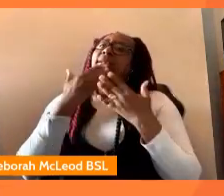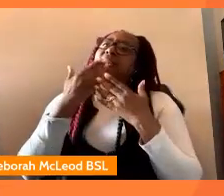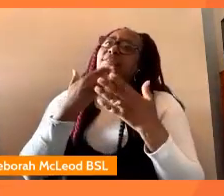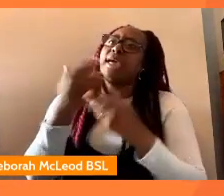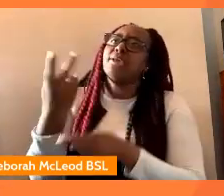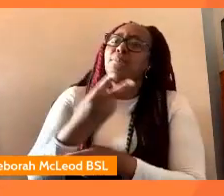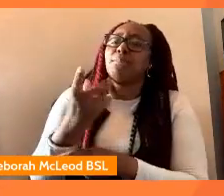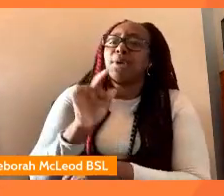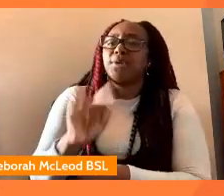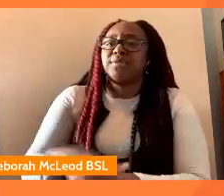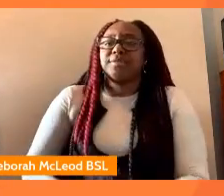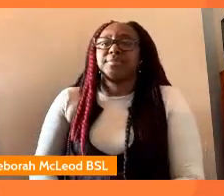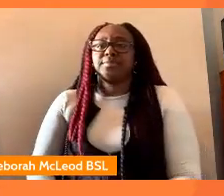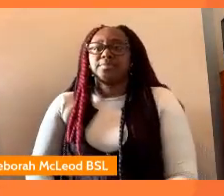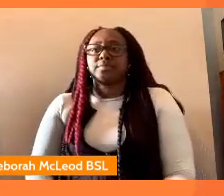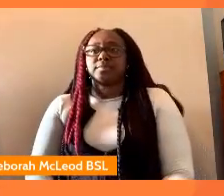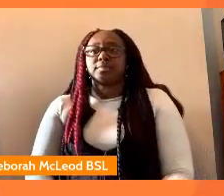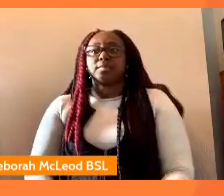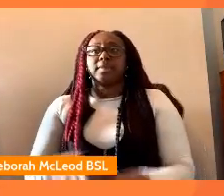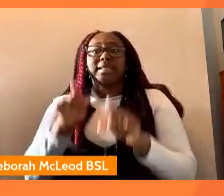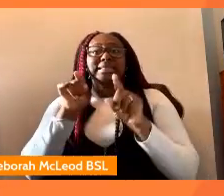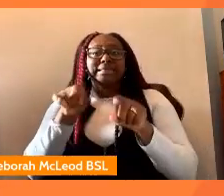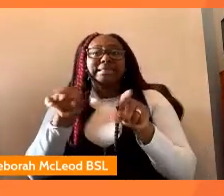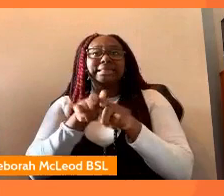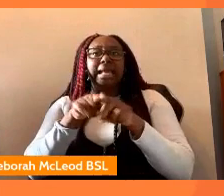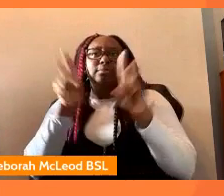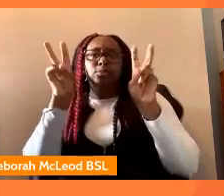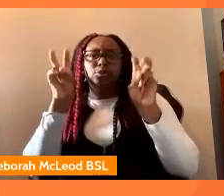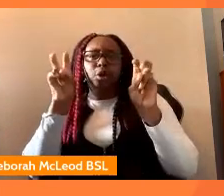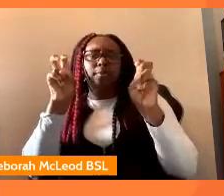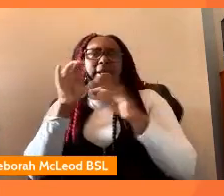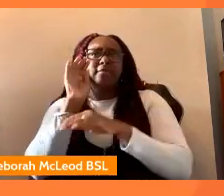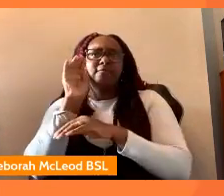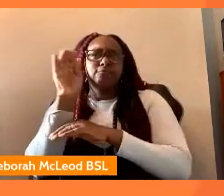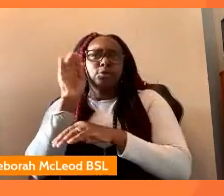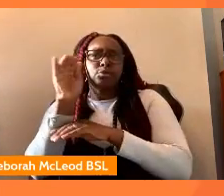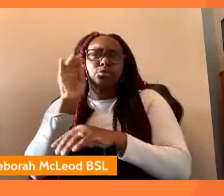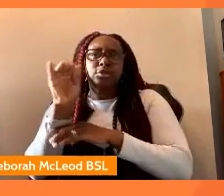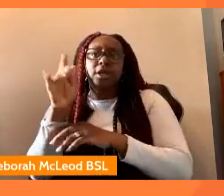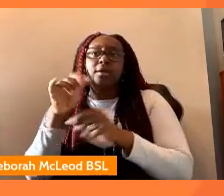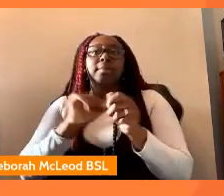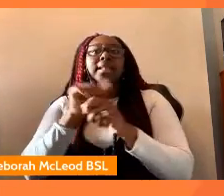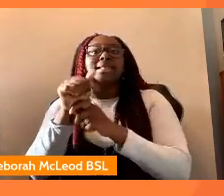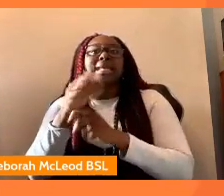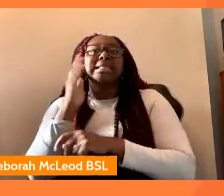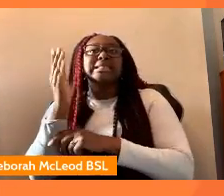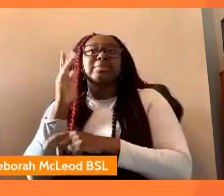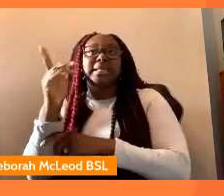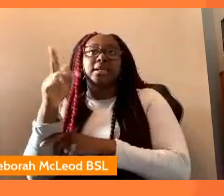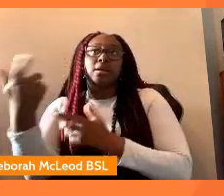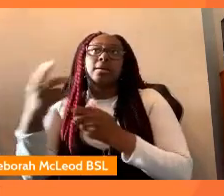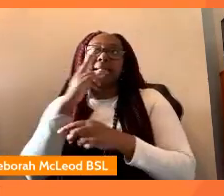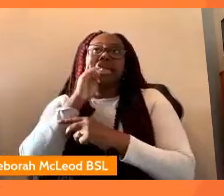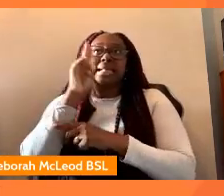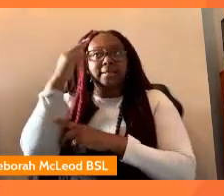Handing back to Rob. Thanks so much Fiona and thanks again to Harmeet. We are going to stick with the topic of looking to the future as I